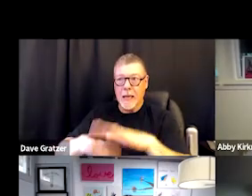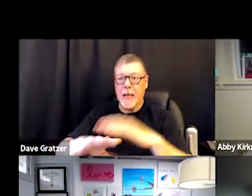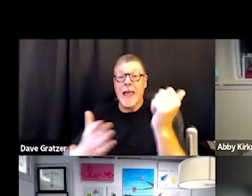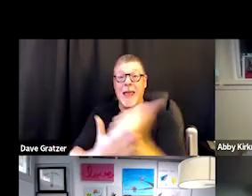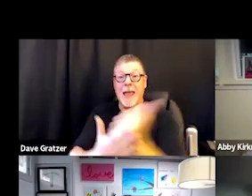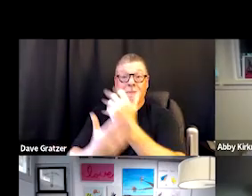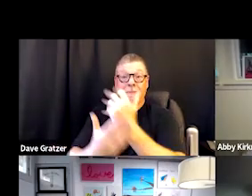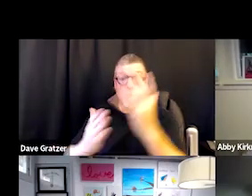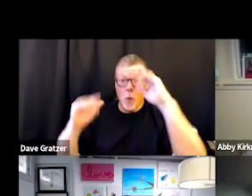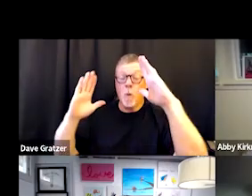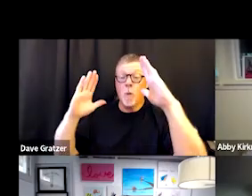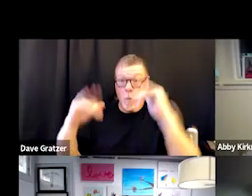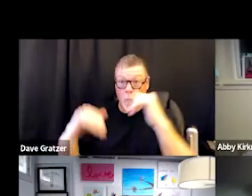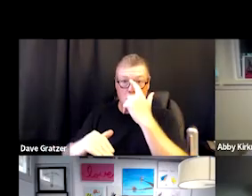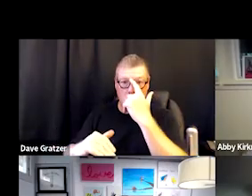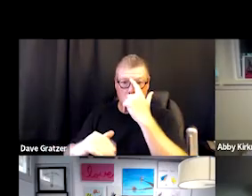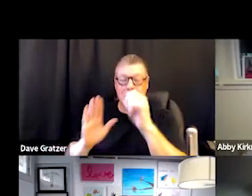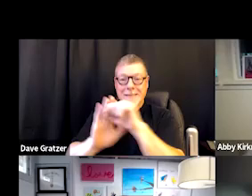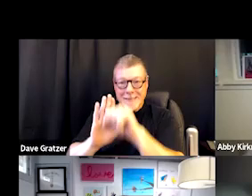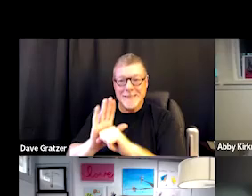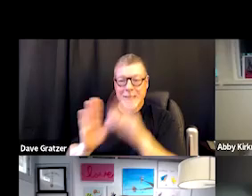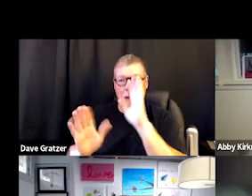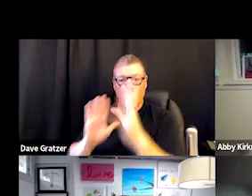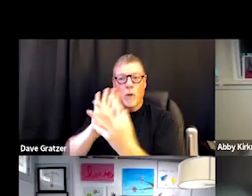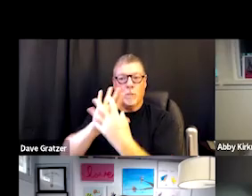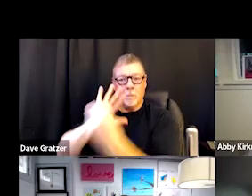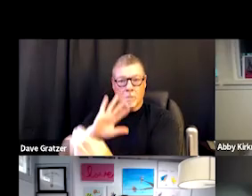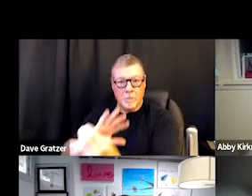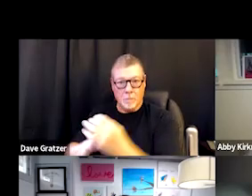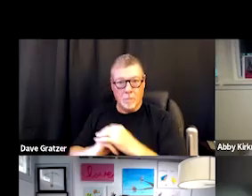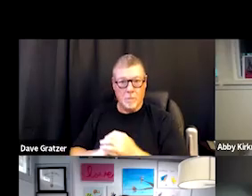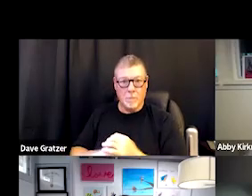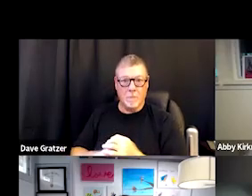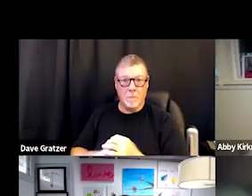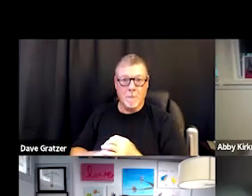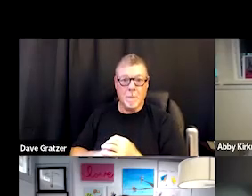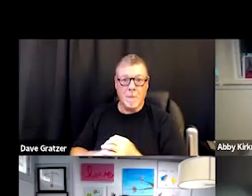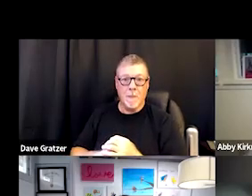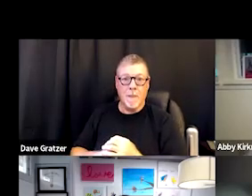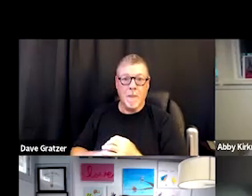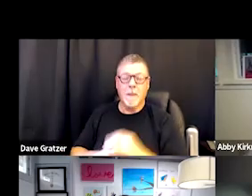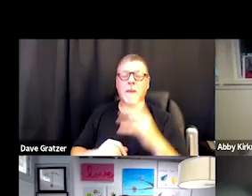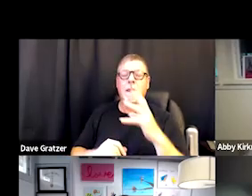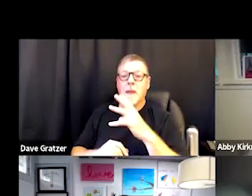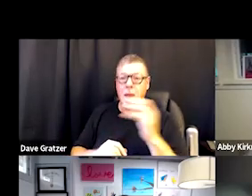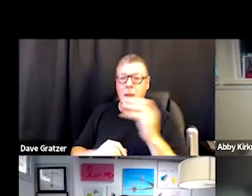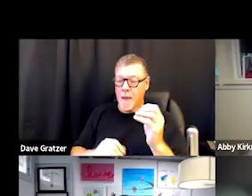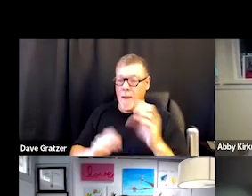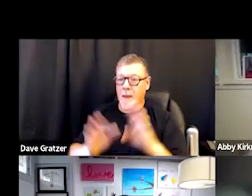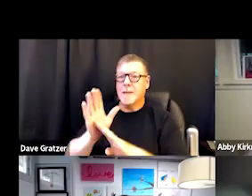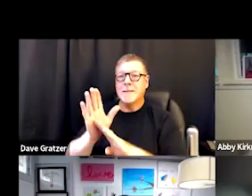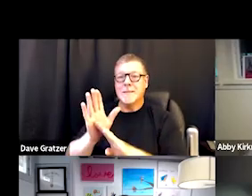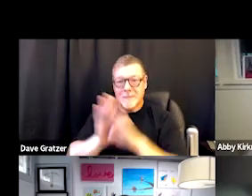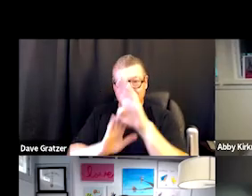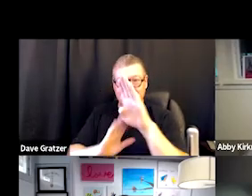that states would reproduce and move forward with and develop the tools to move forward,